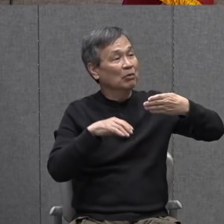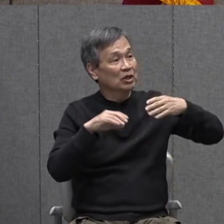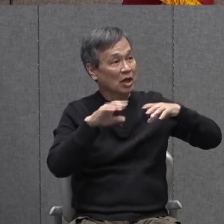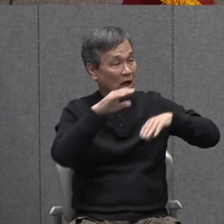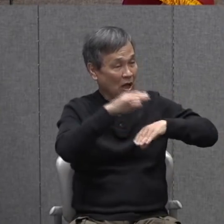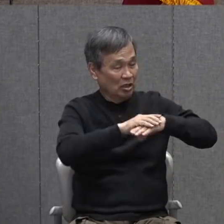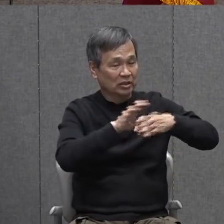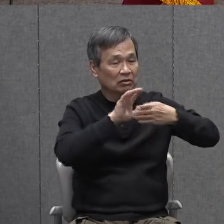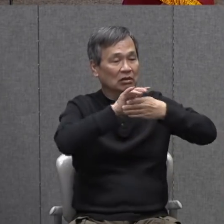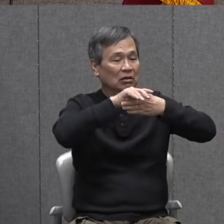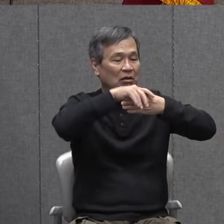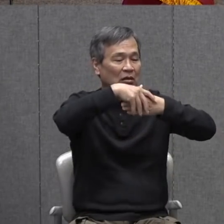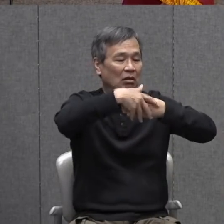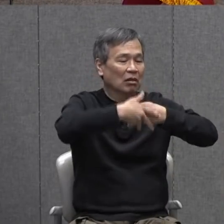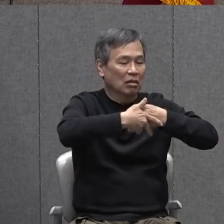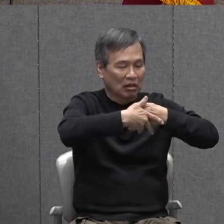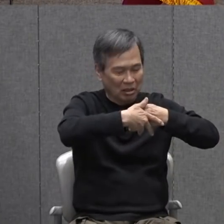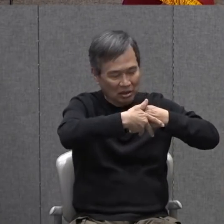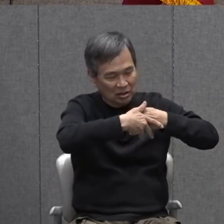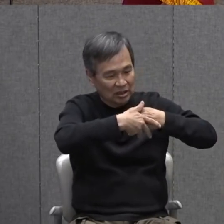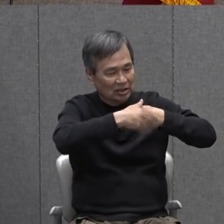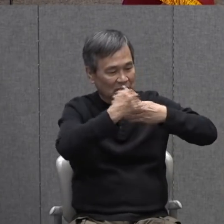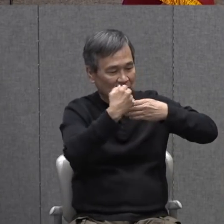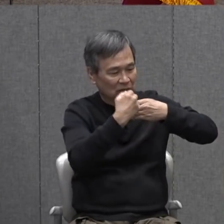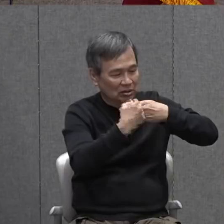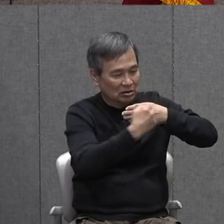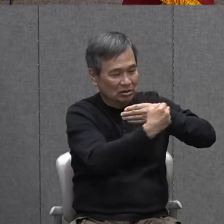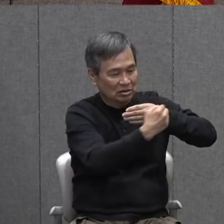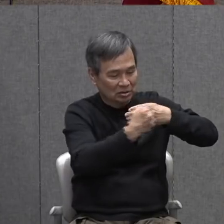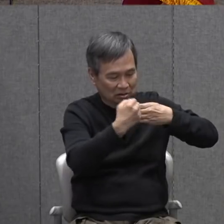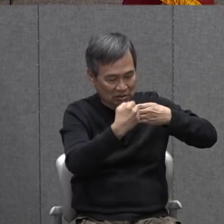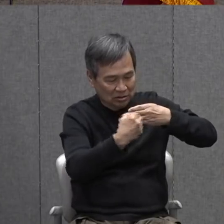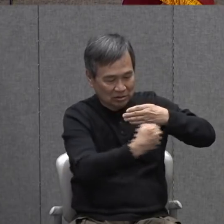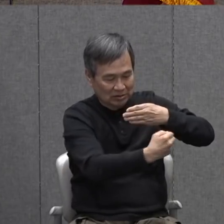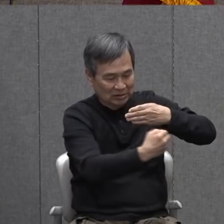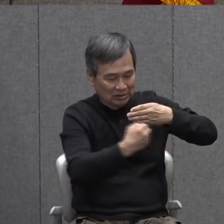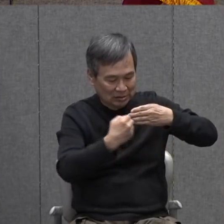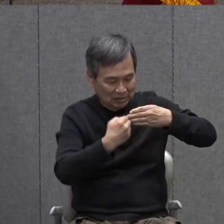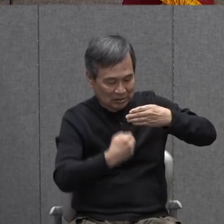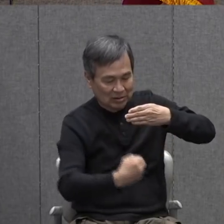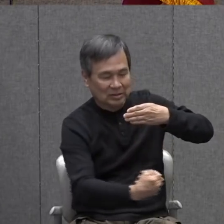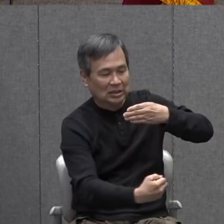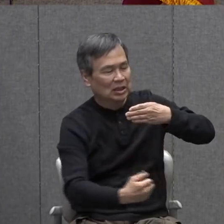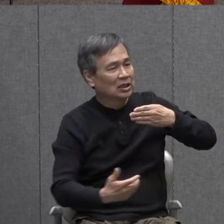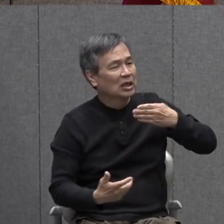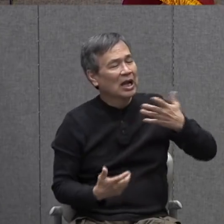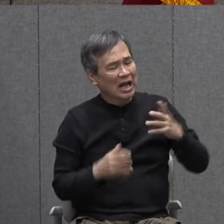these sort of little lines and creases? These are something that make this look soft, right,